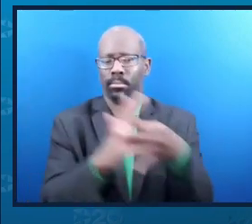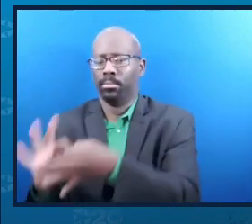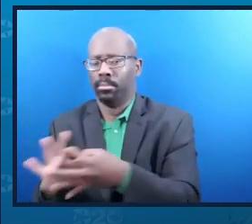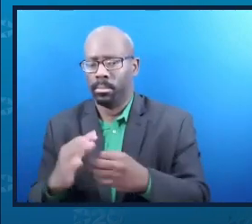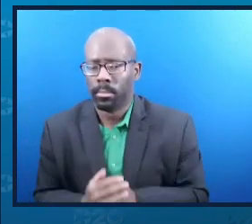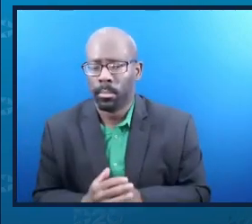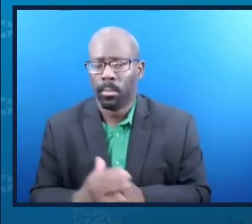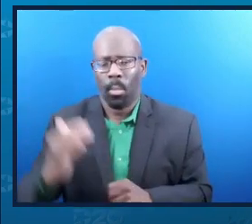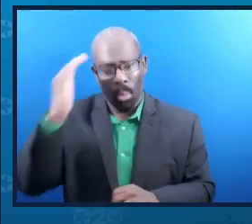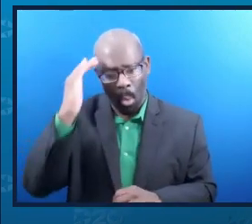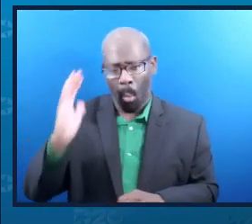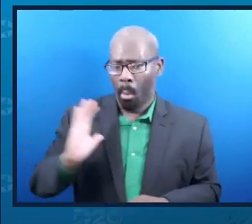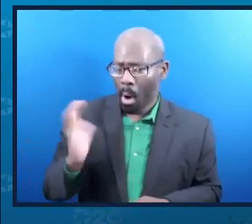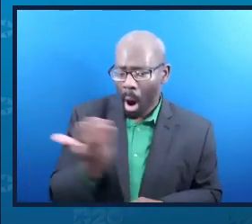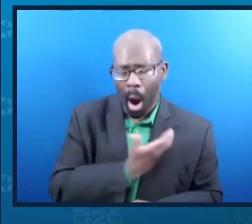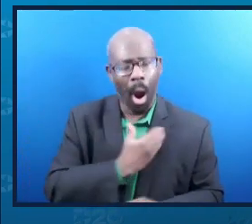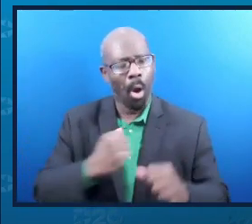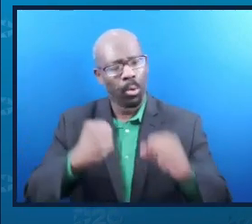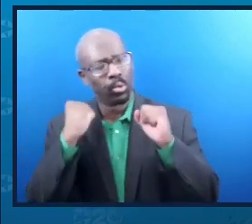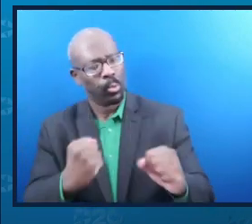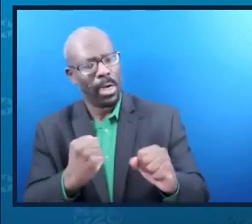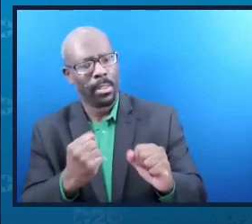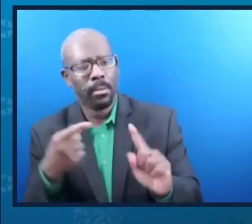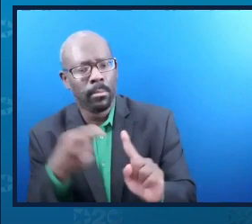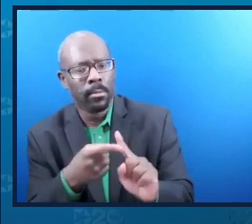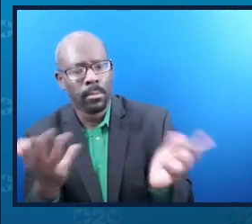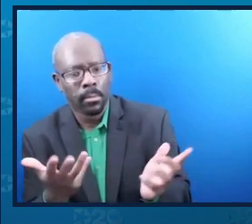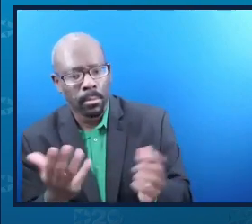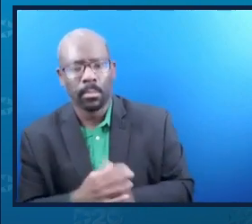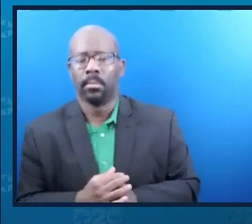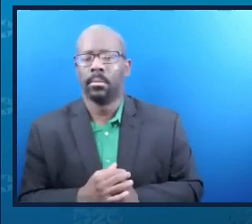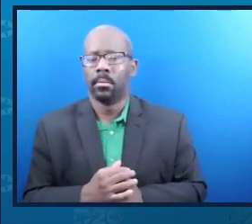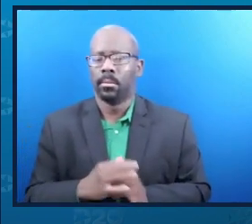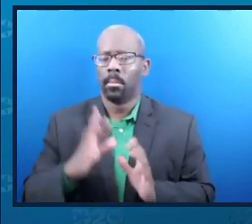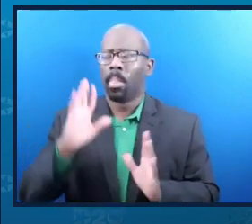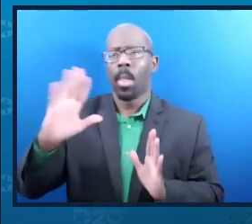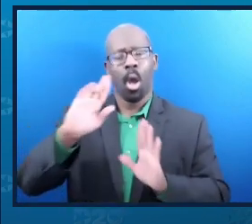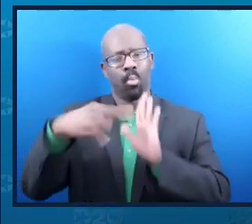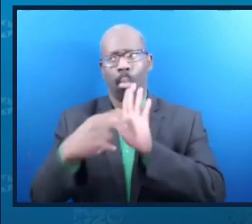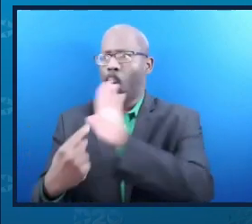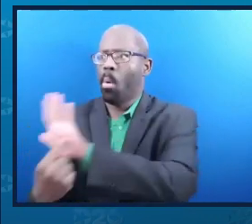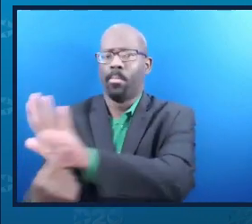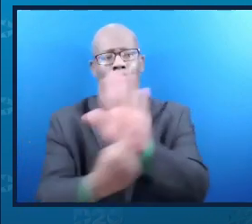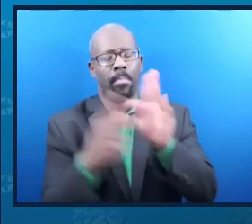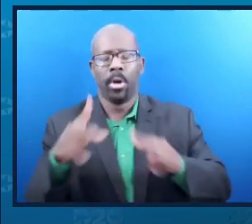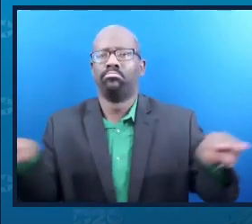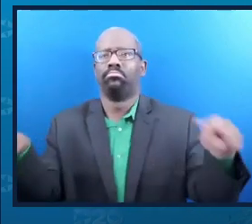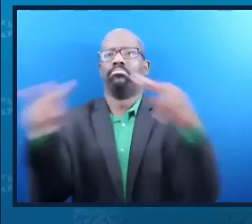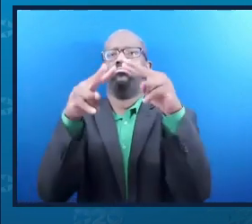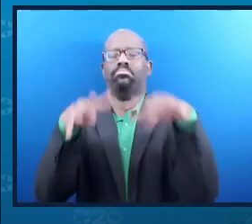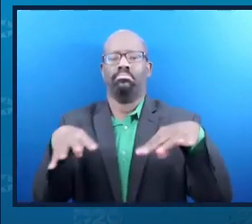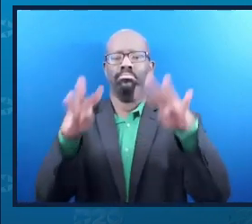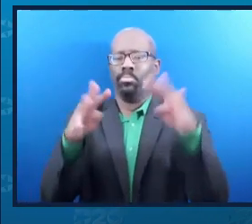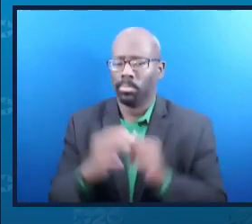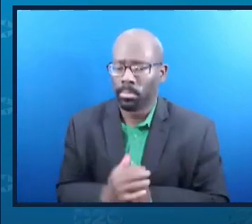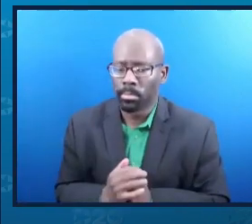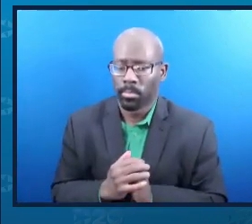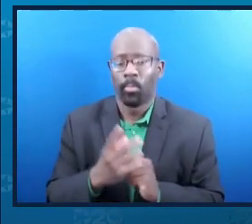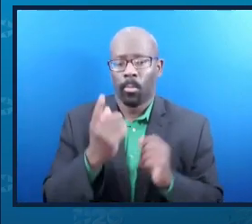COMES FROM SETTING AN EXAMPLE THAT THE WORLD WANTS TO FOLLOW.